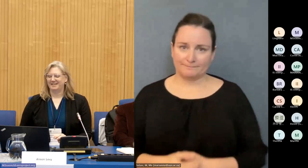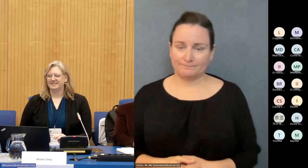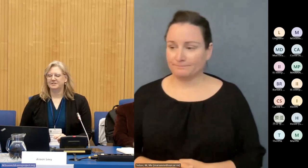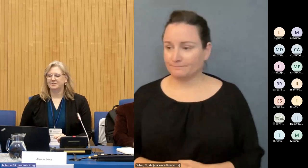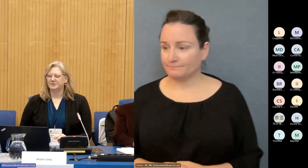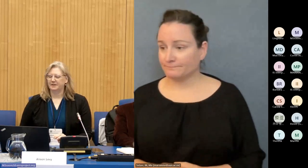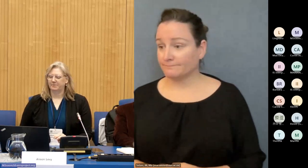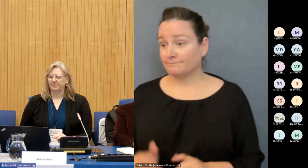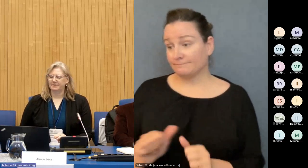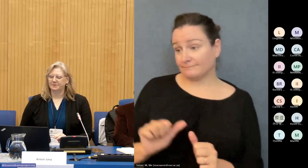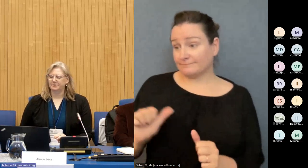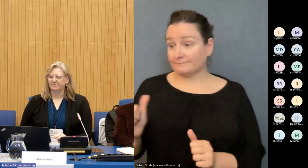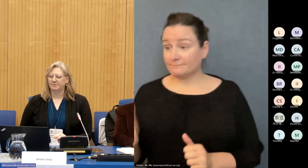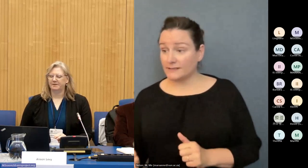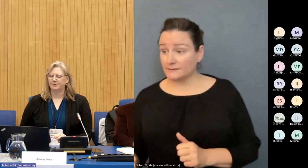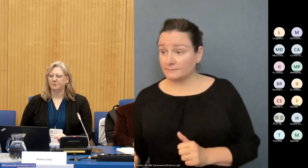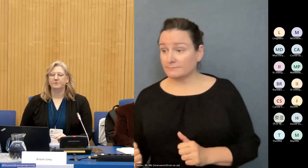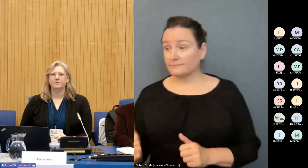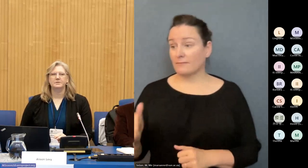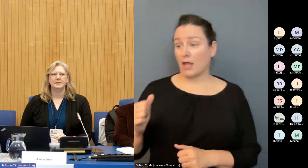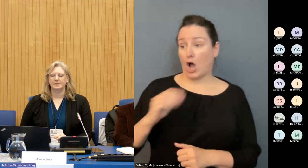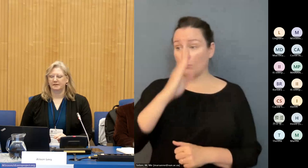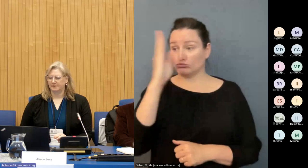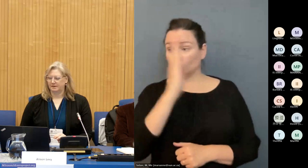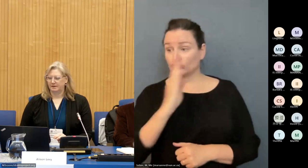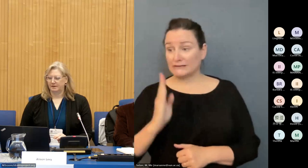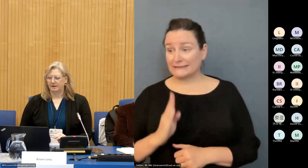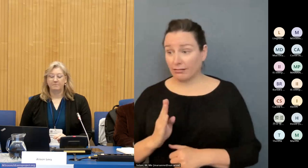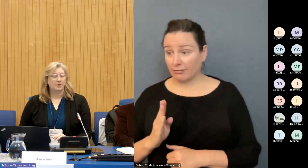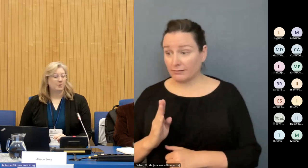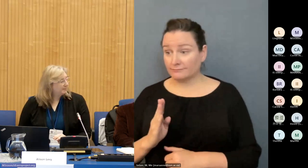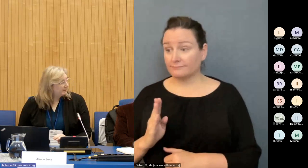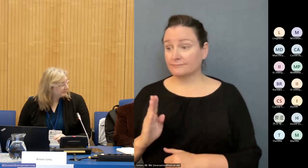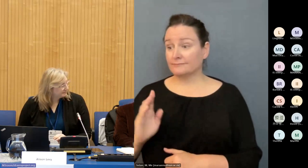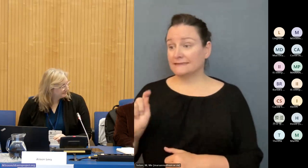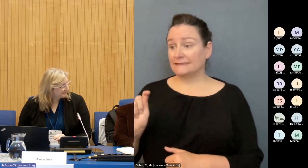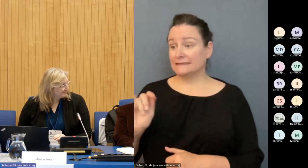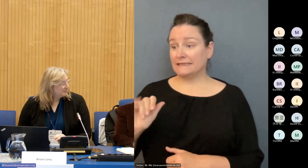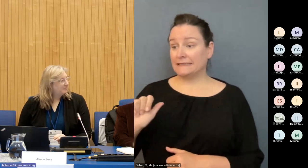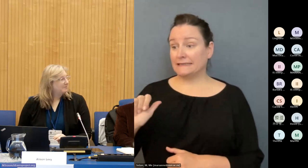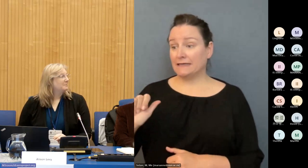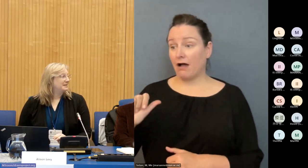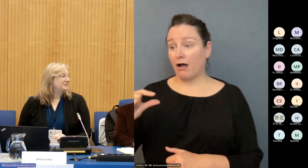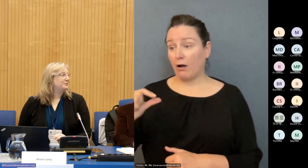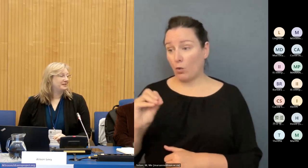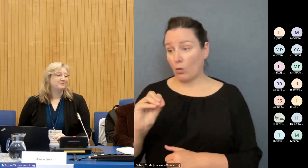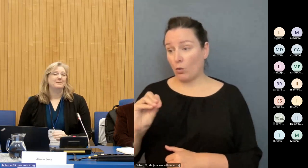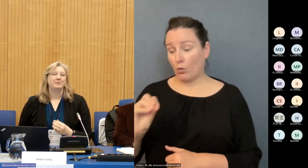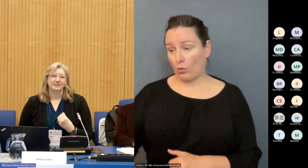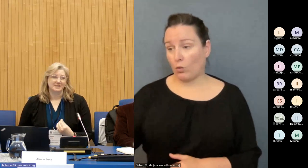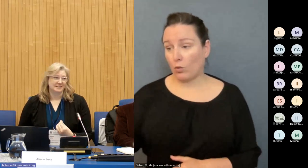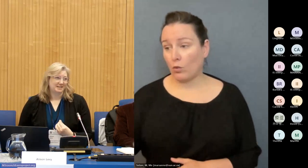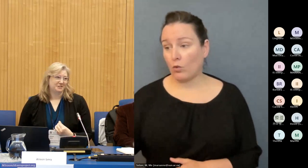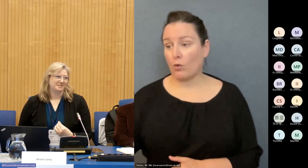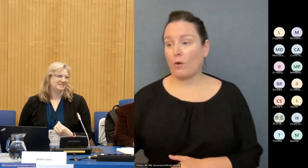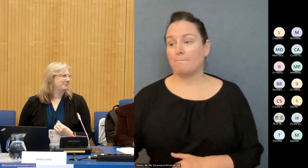He is an associate professor from the Federal University. Please forgive my pronunciations,